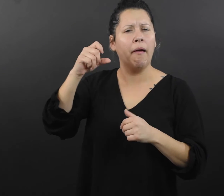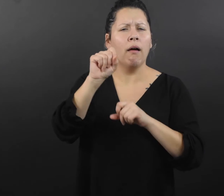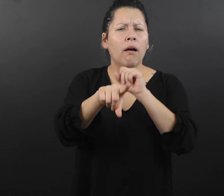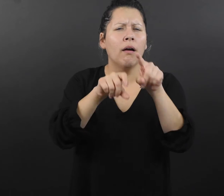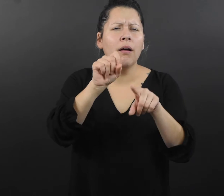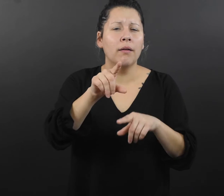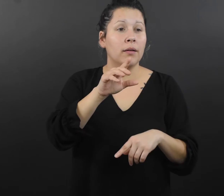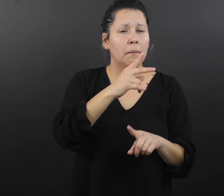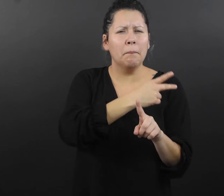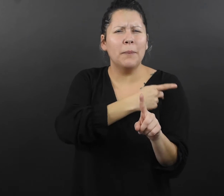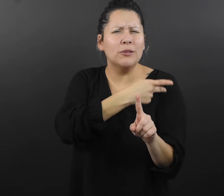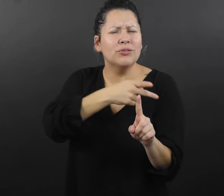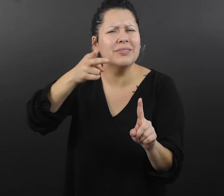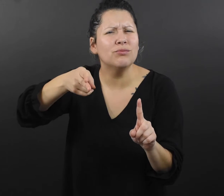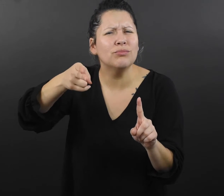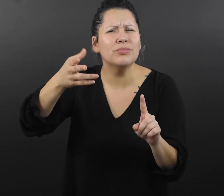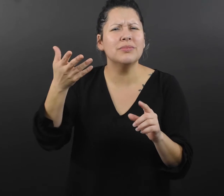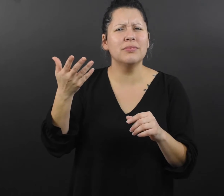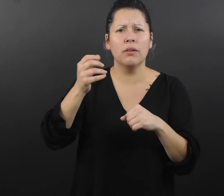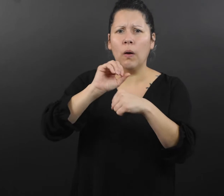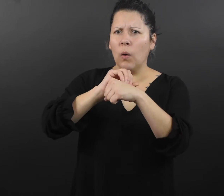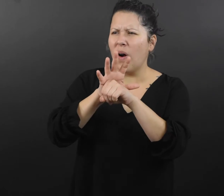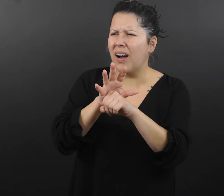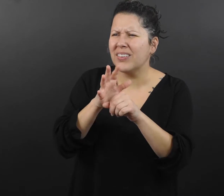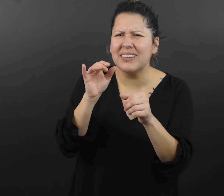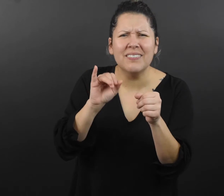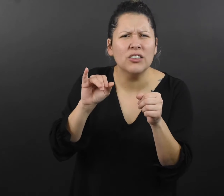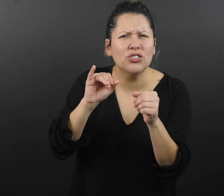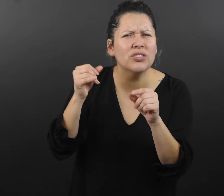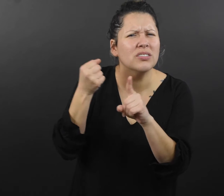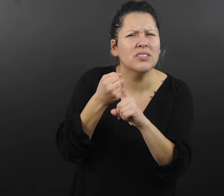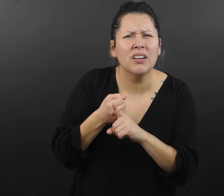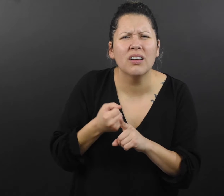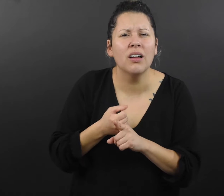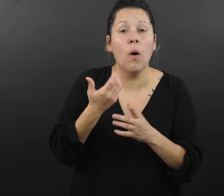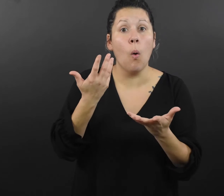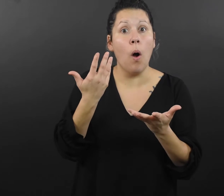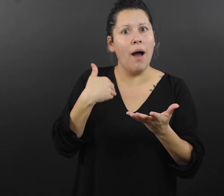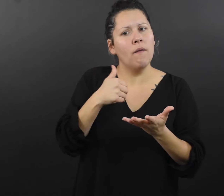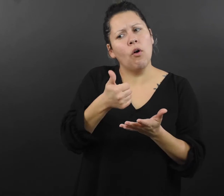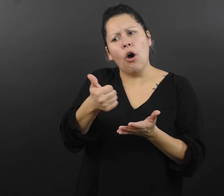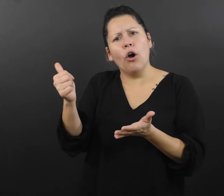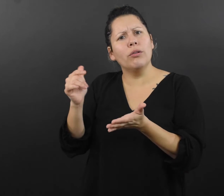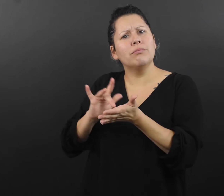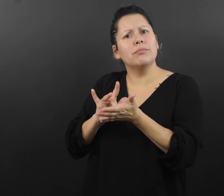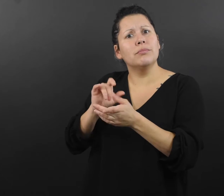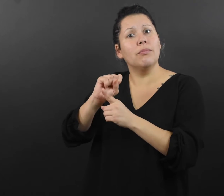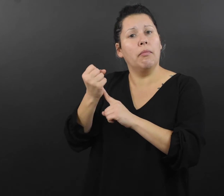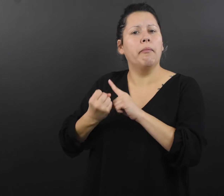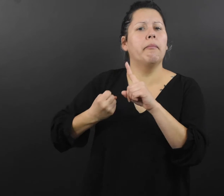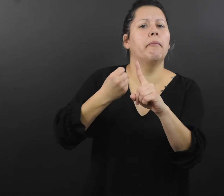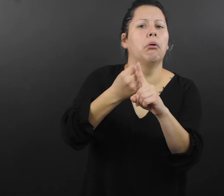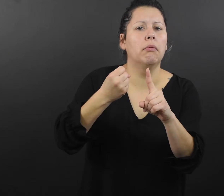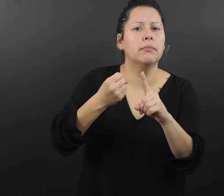about a patient’s history of COVID-19 infection and underlying medical conditions.